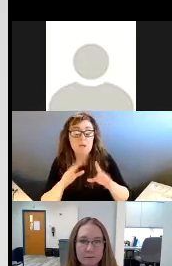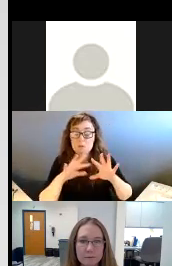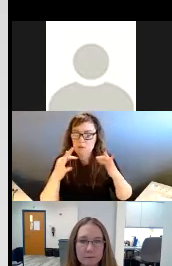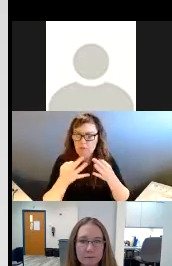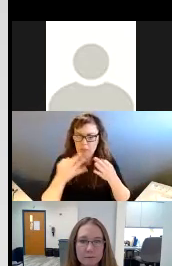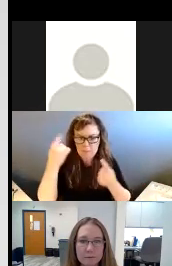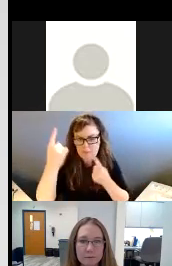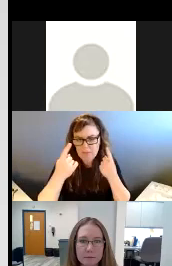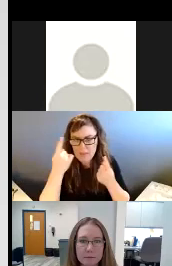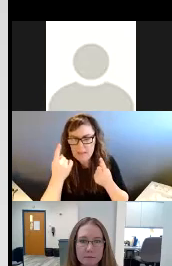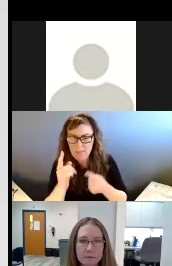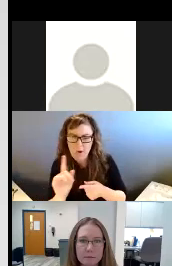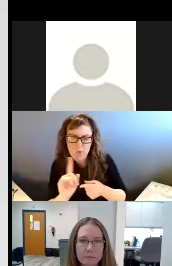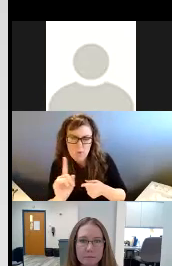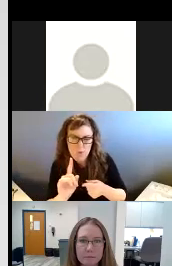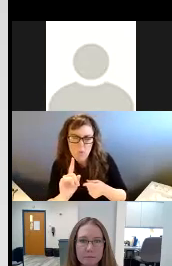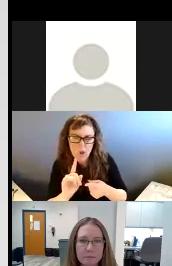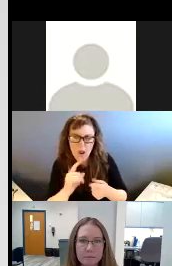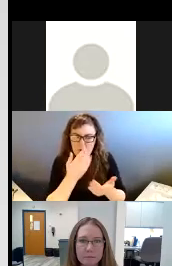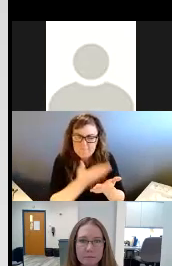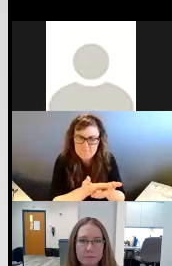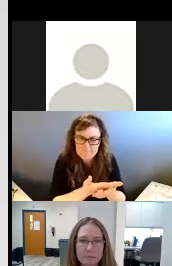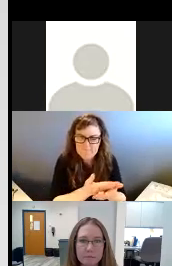LOCATION WHEN HE WAS DISCHARGED FROM MADONNA.